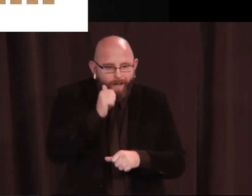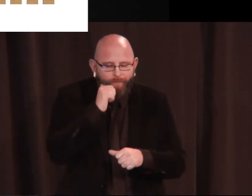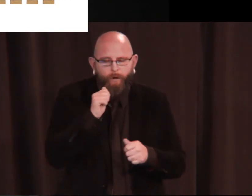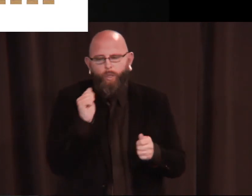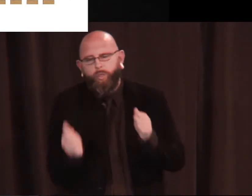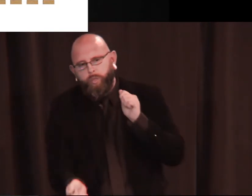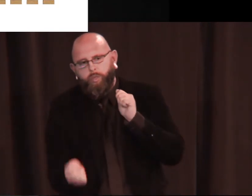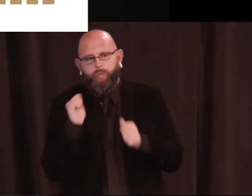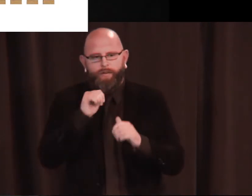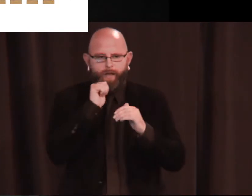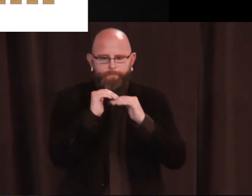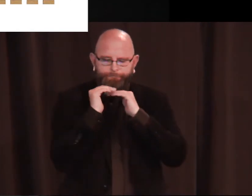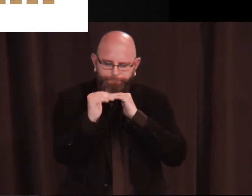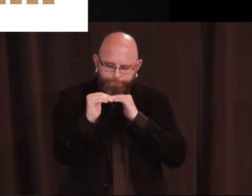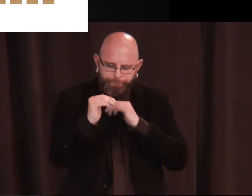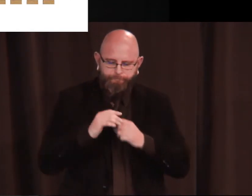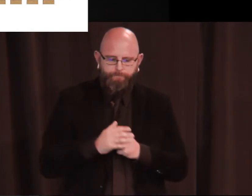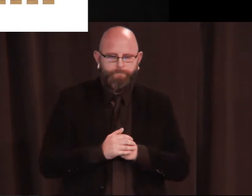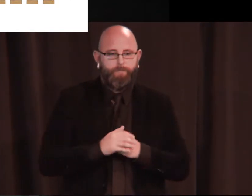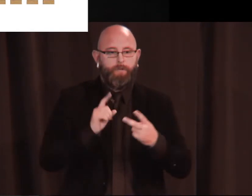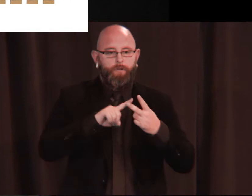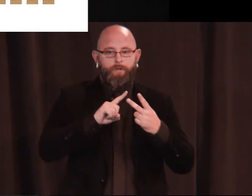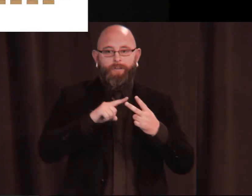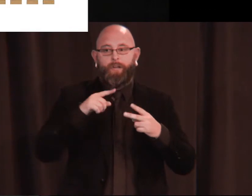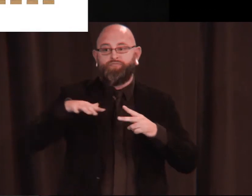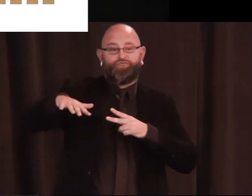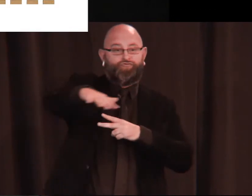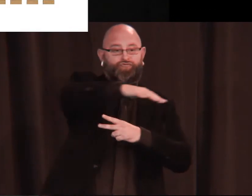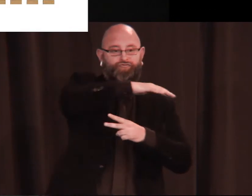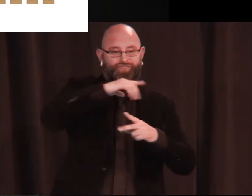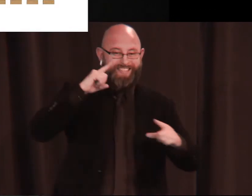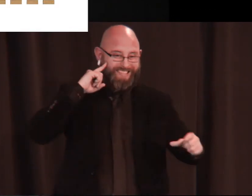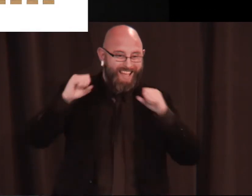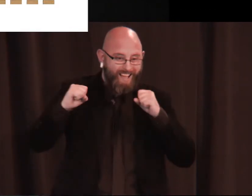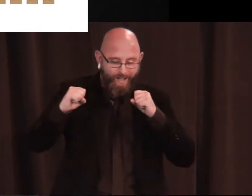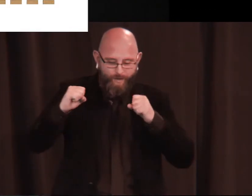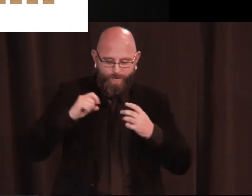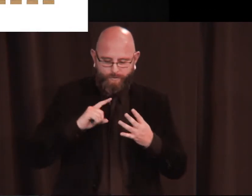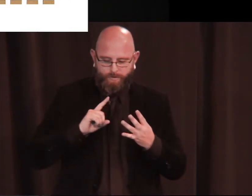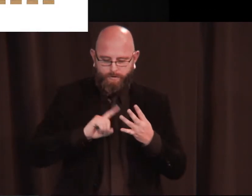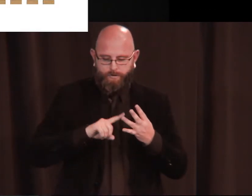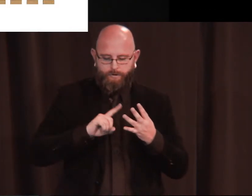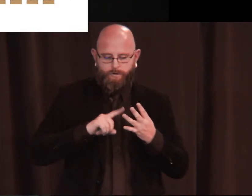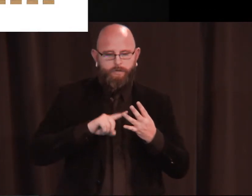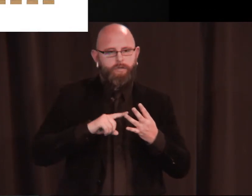Is it loud events? Is it equipment issues that the hearing aids just keep breaking down all the time?